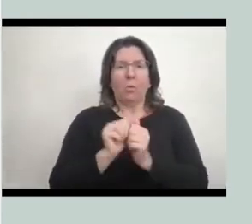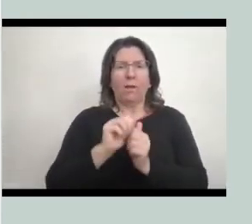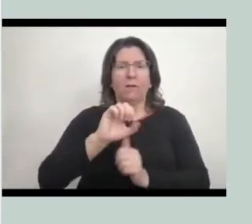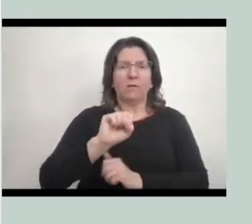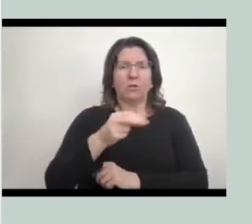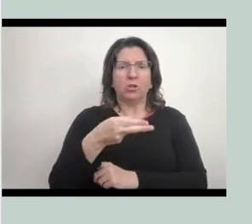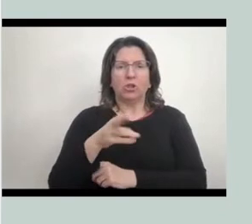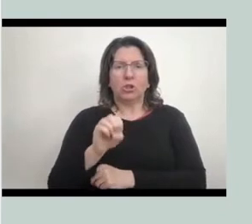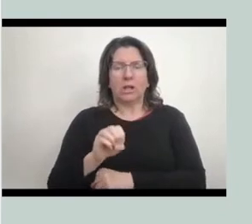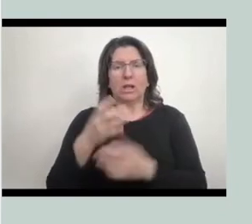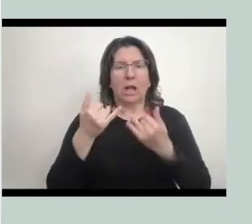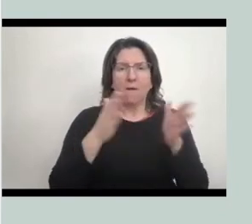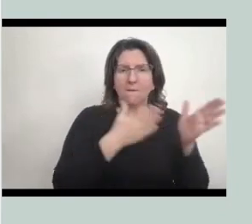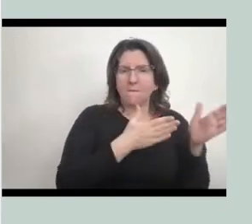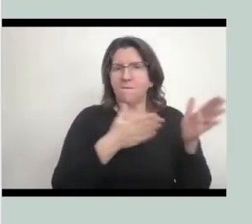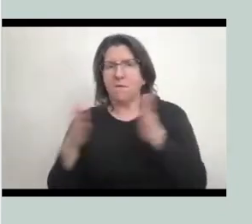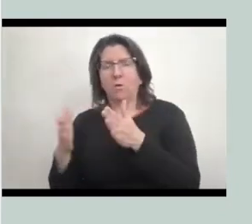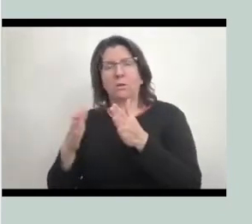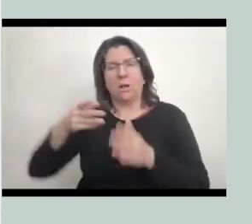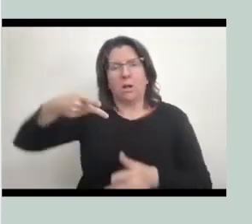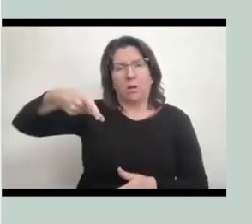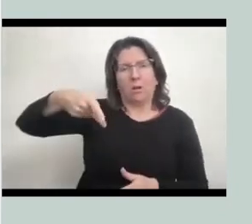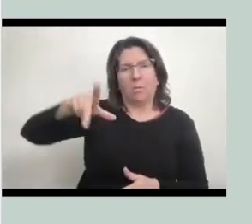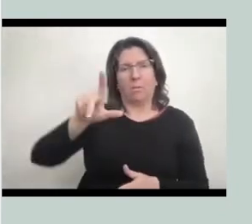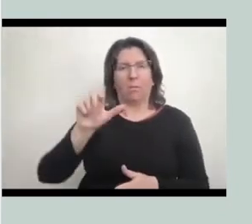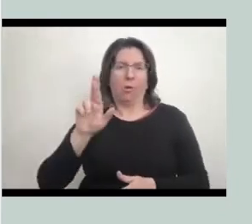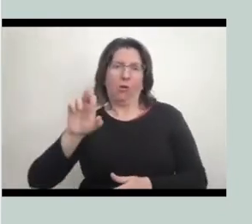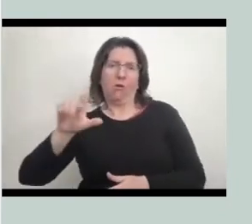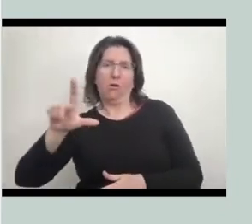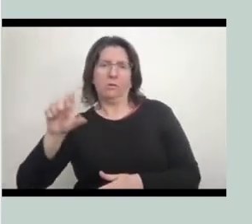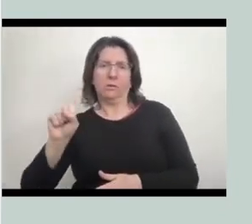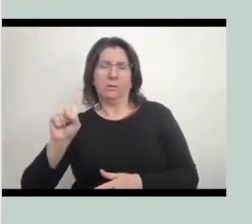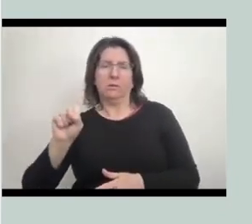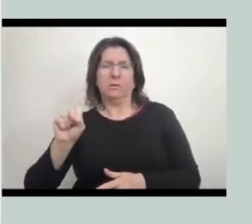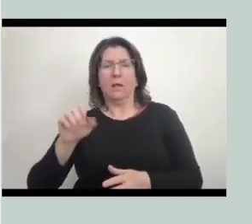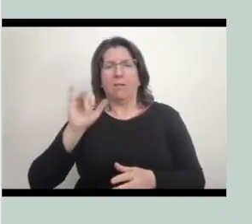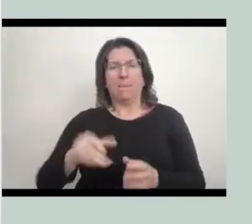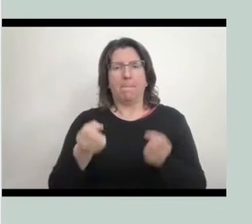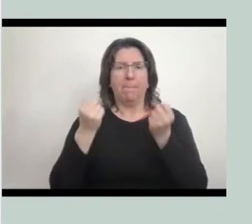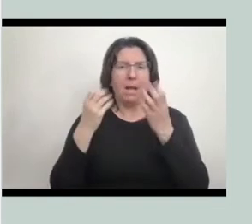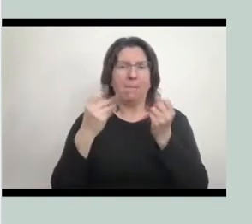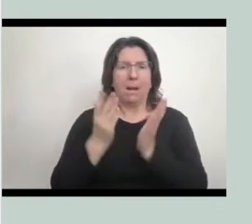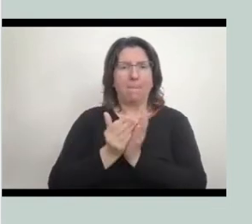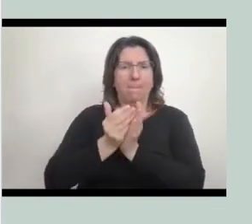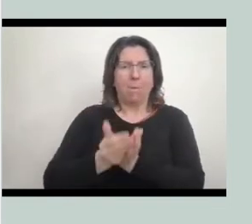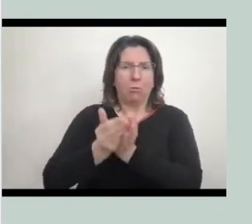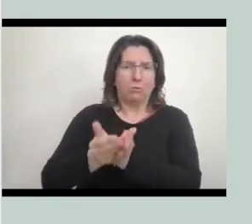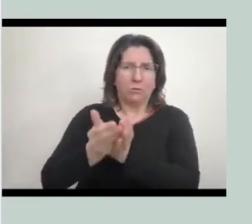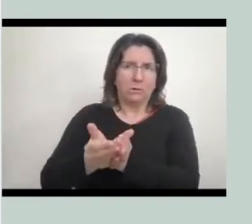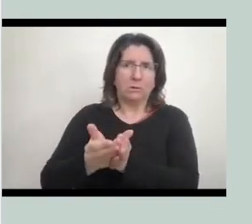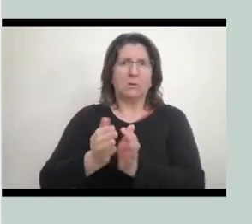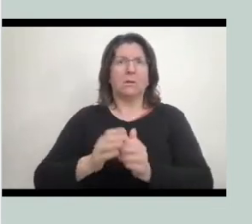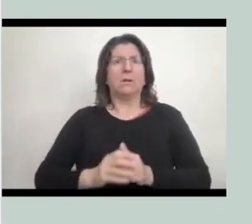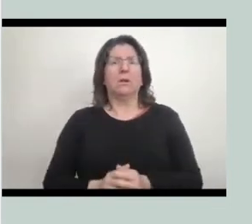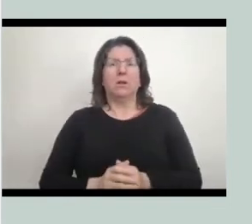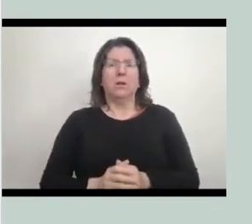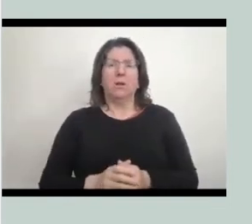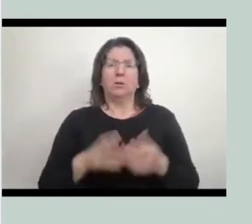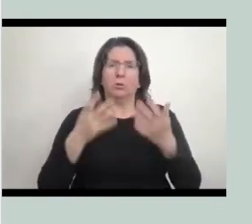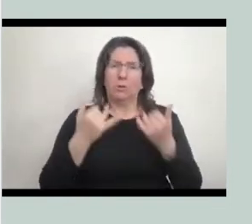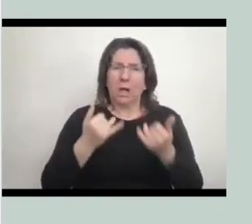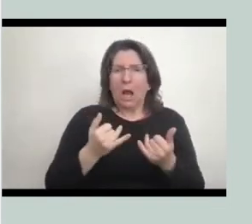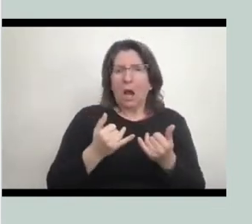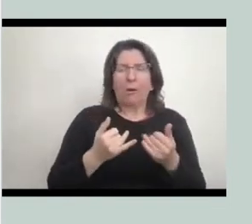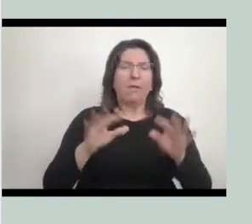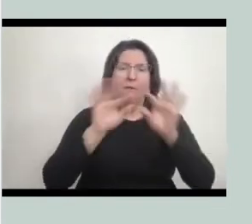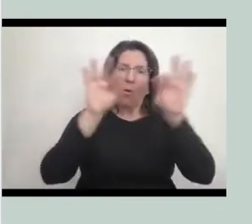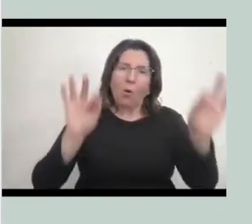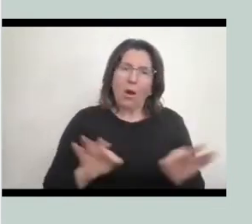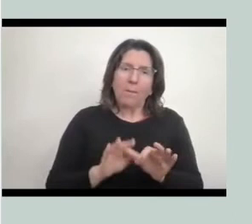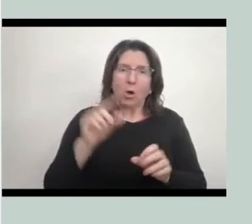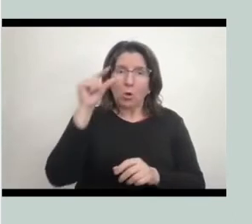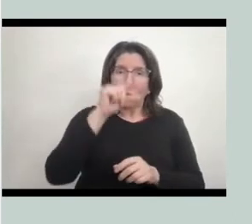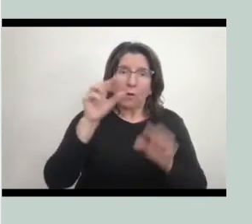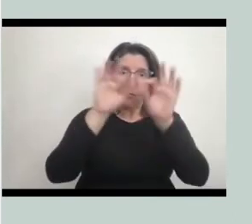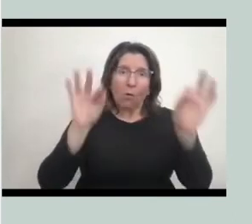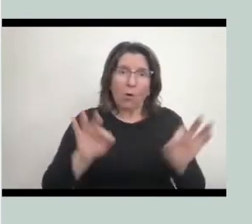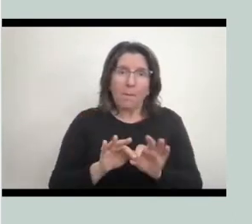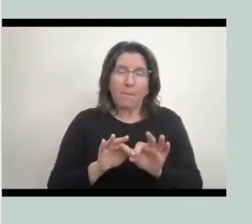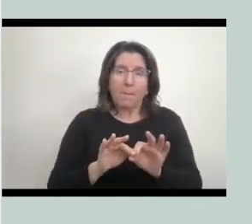In this example we're looking at replacing pronouns AND plurals. You can see the graphic has several boats to prompt the plural.